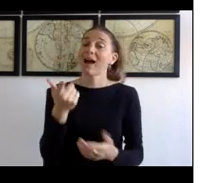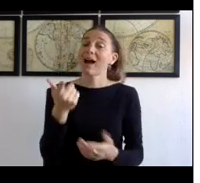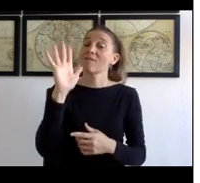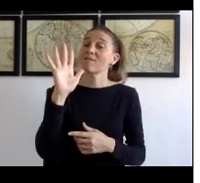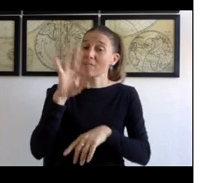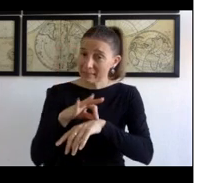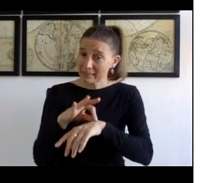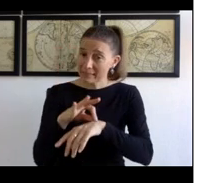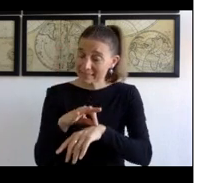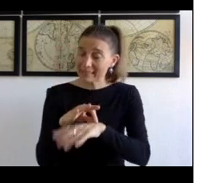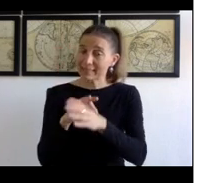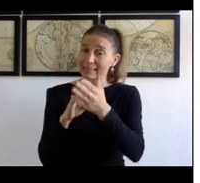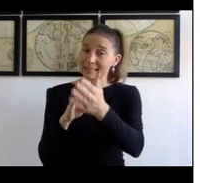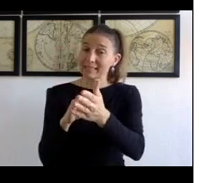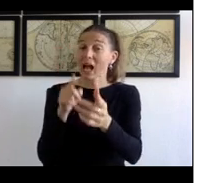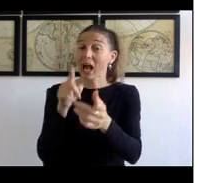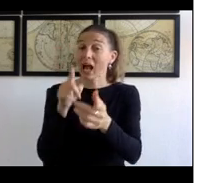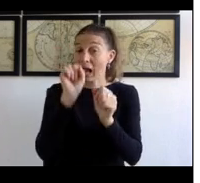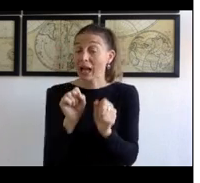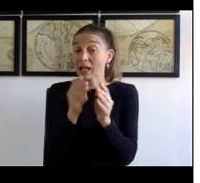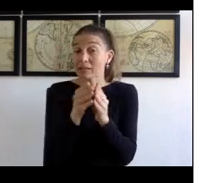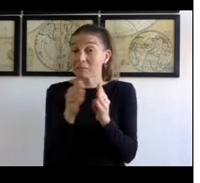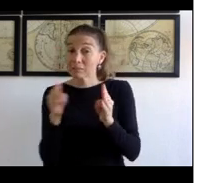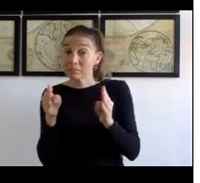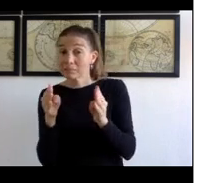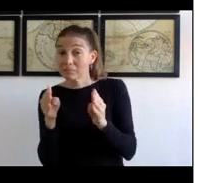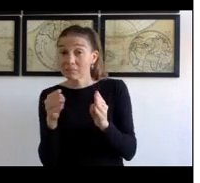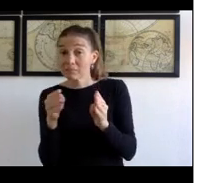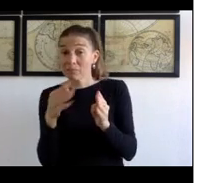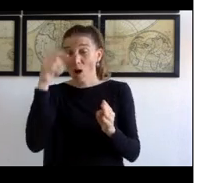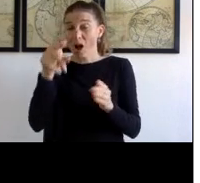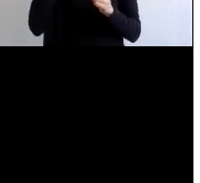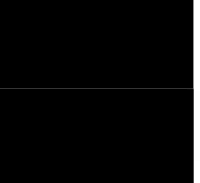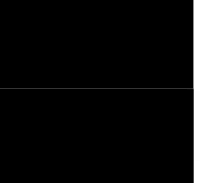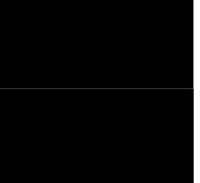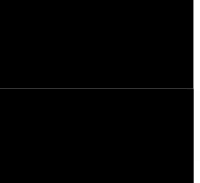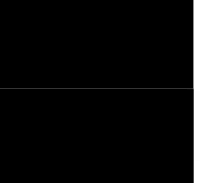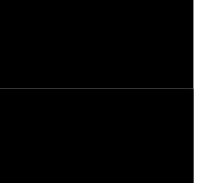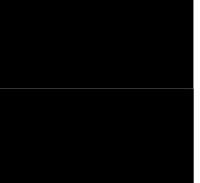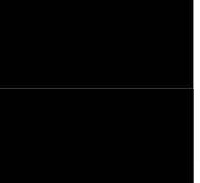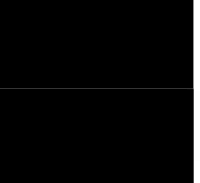that you were cut short with the Internet connection or you can answer any of those questions.